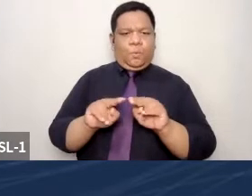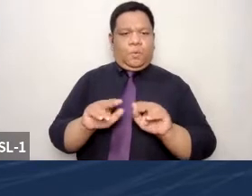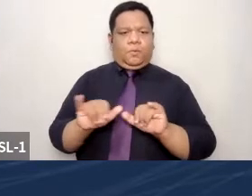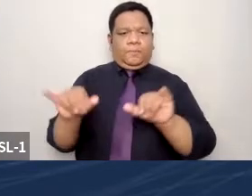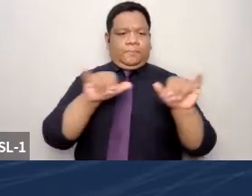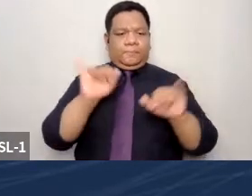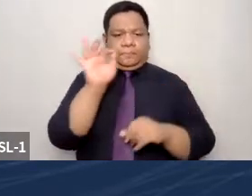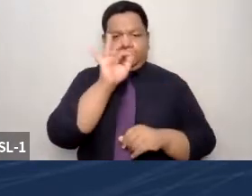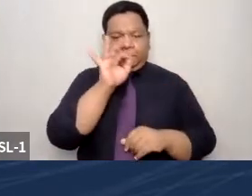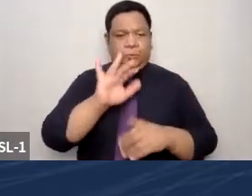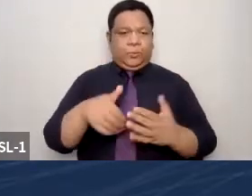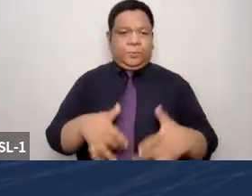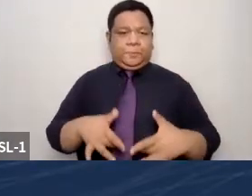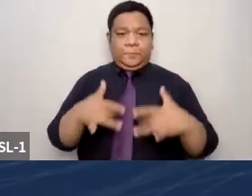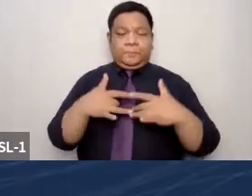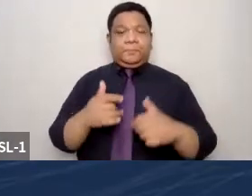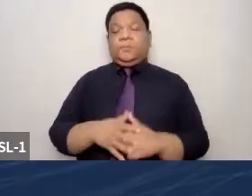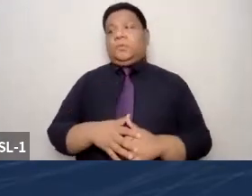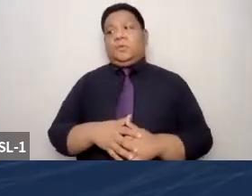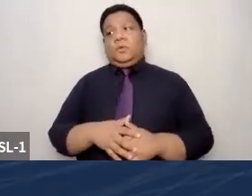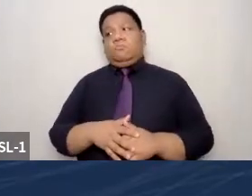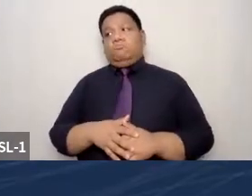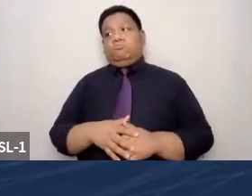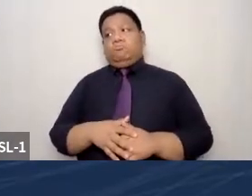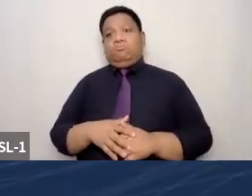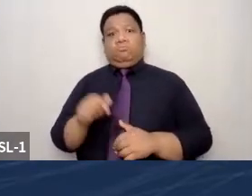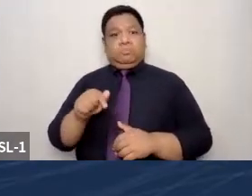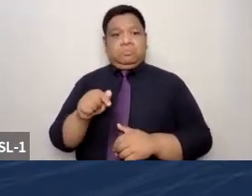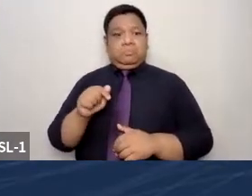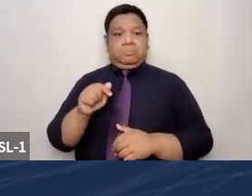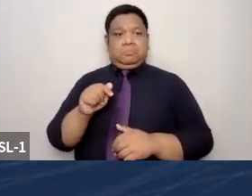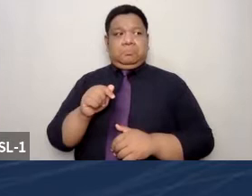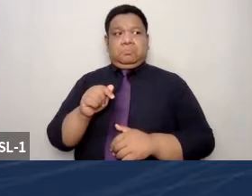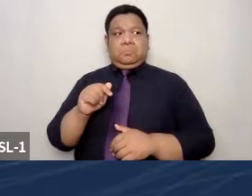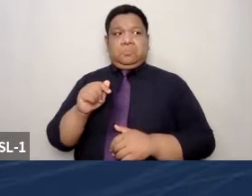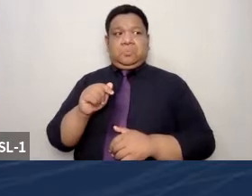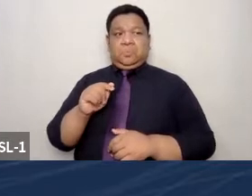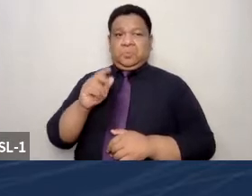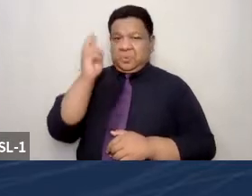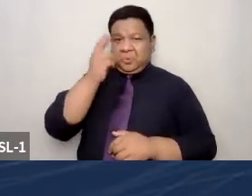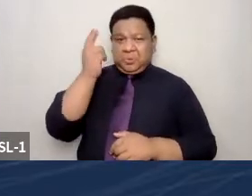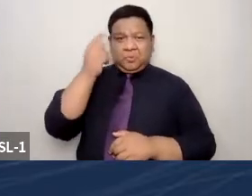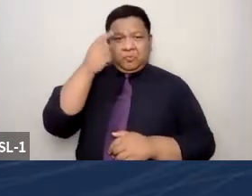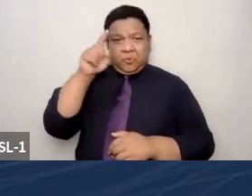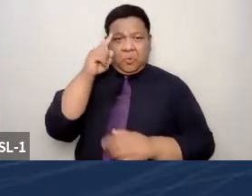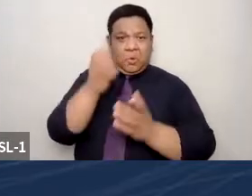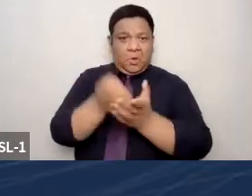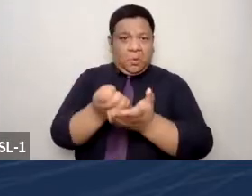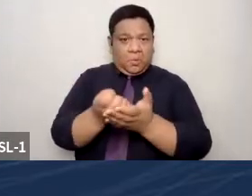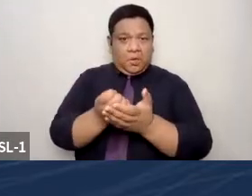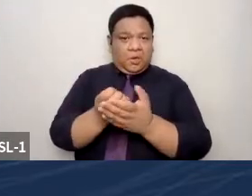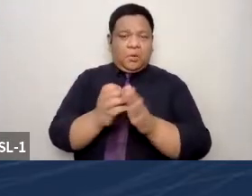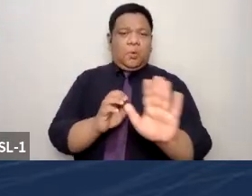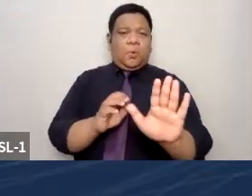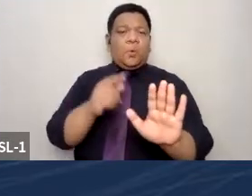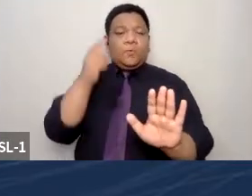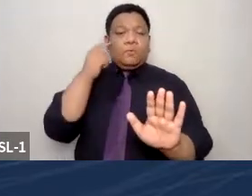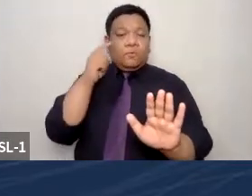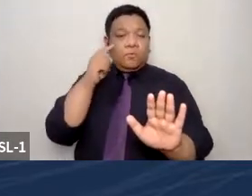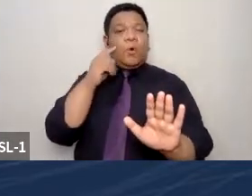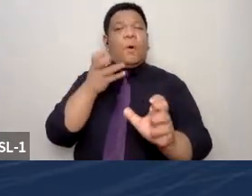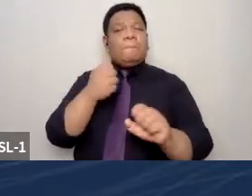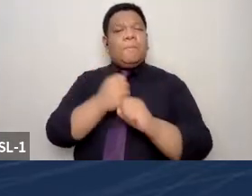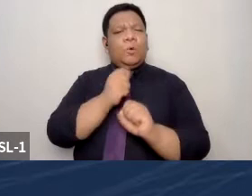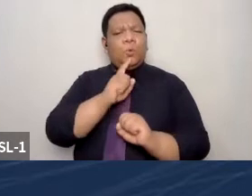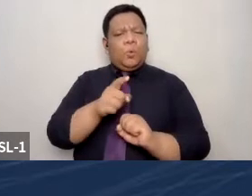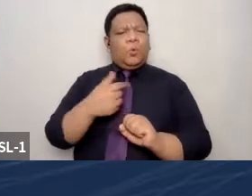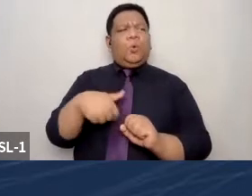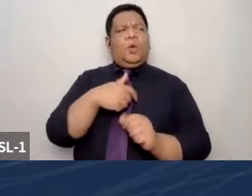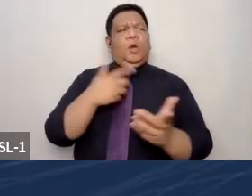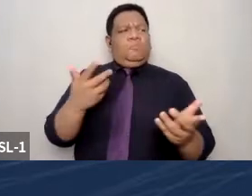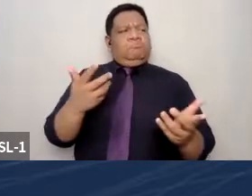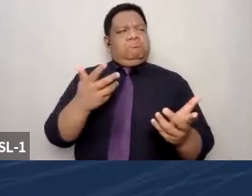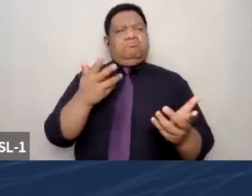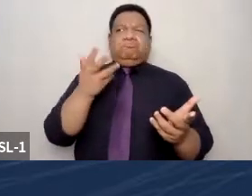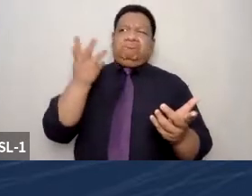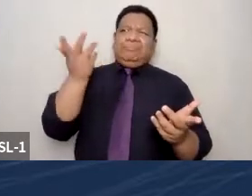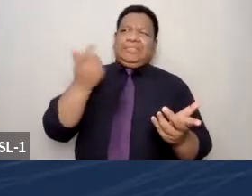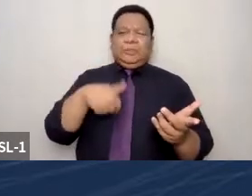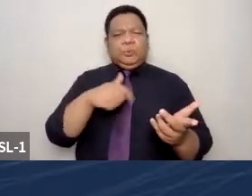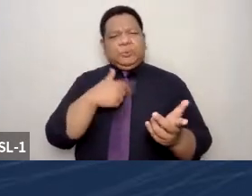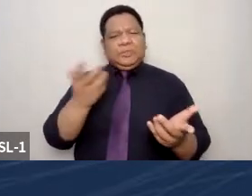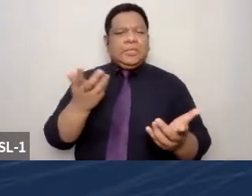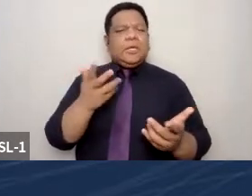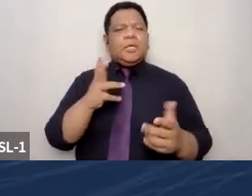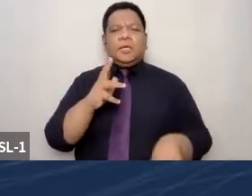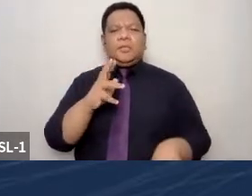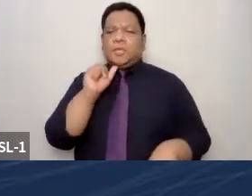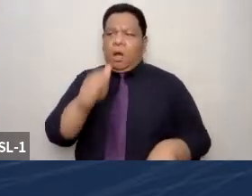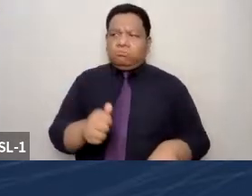This is not only for economic reasons but also really to ensure that our living situation now will change.